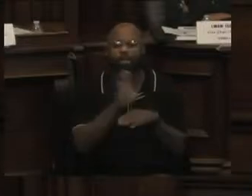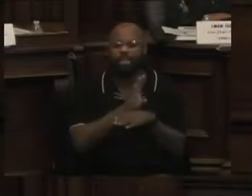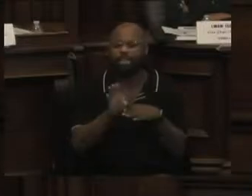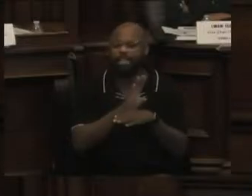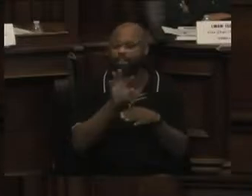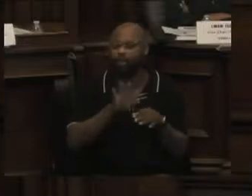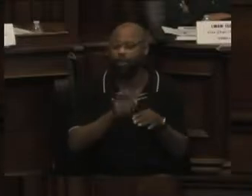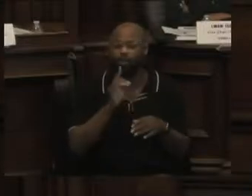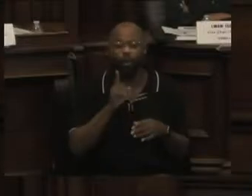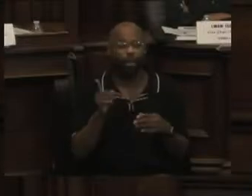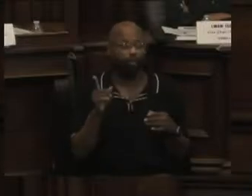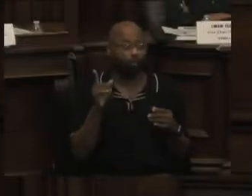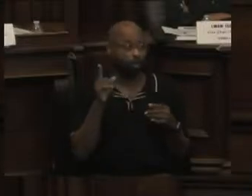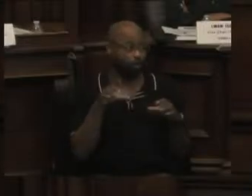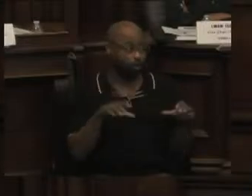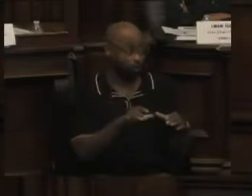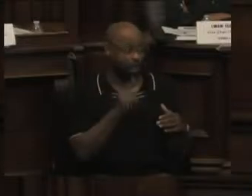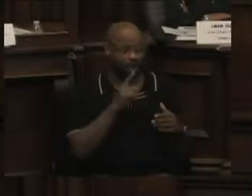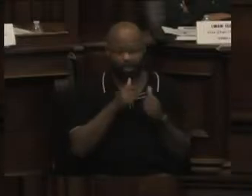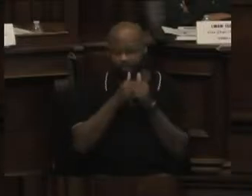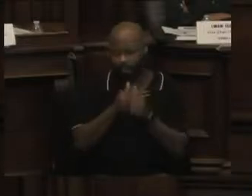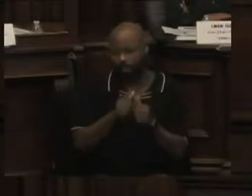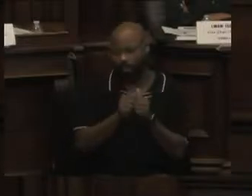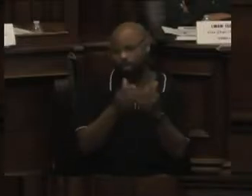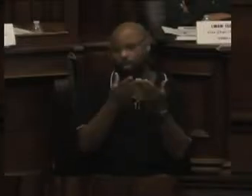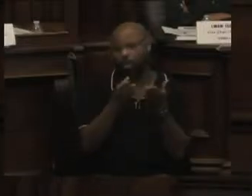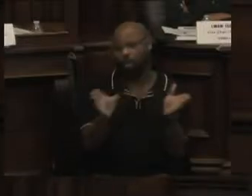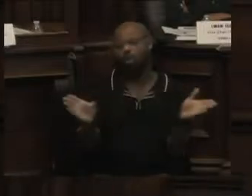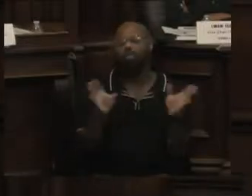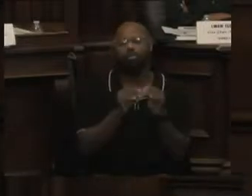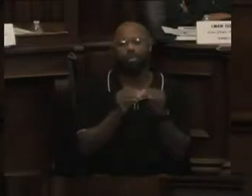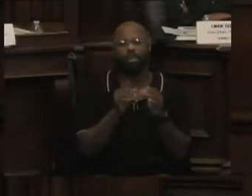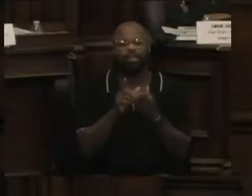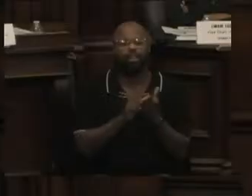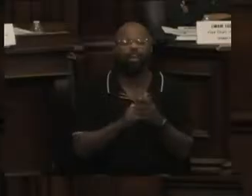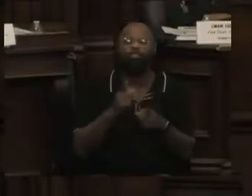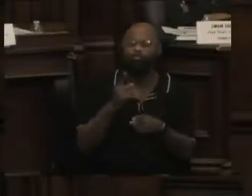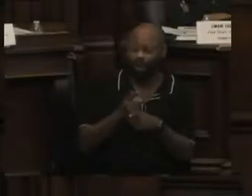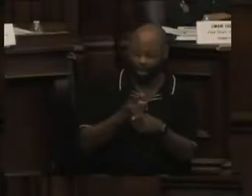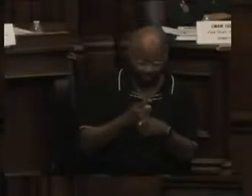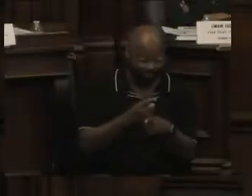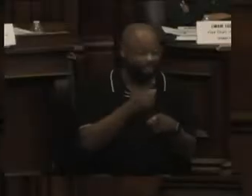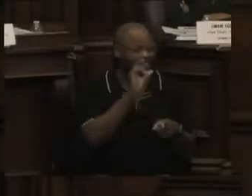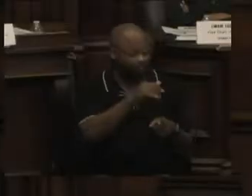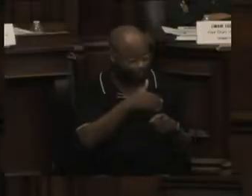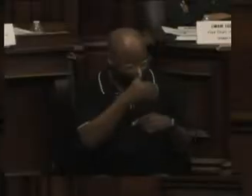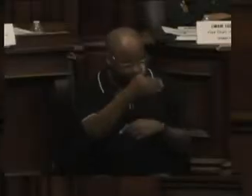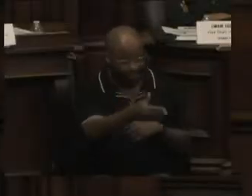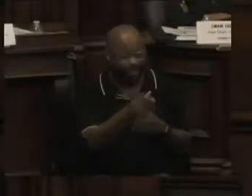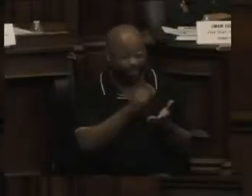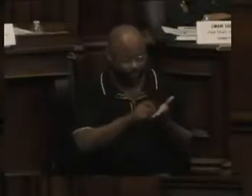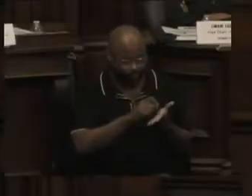to comply with the open meetings law. That was going to be my next note discussing public business and voting on